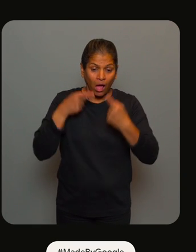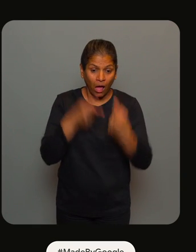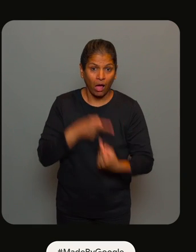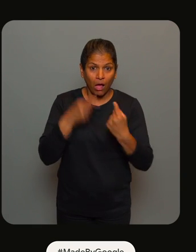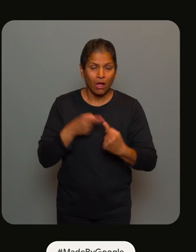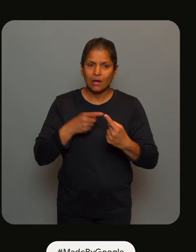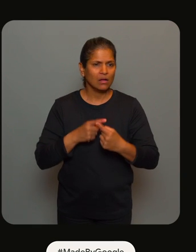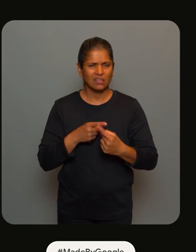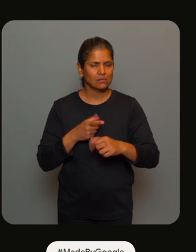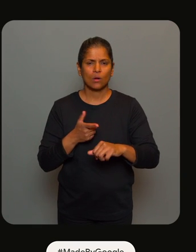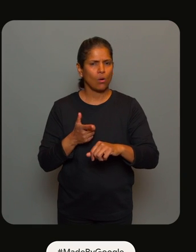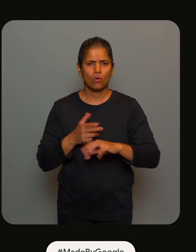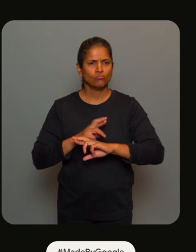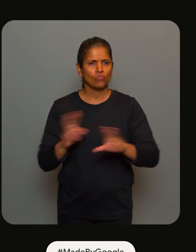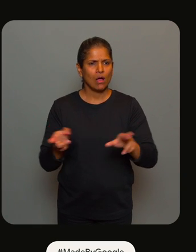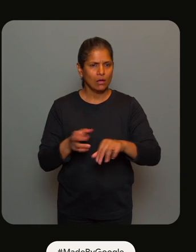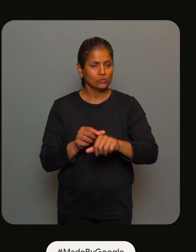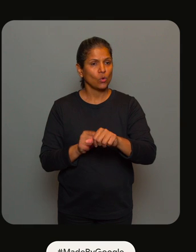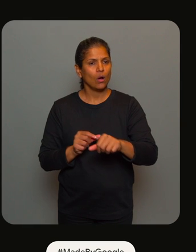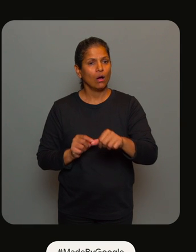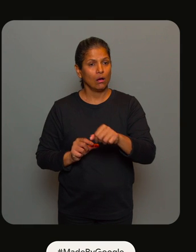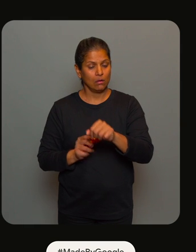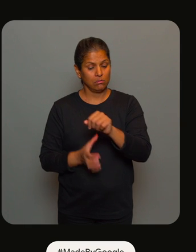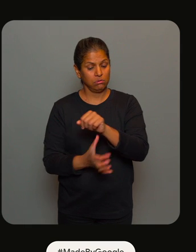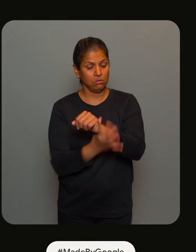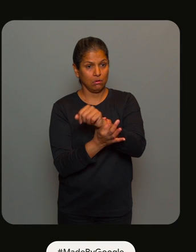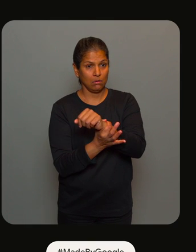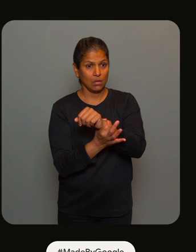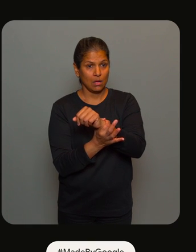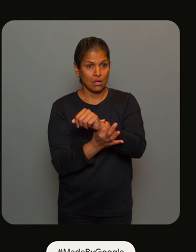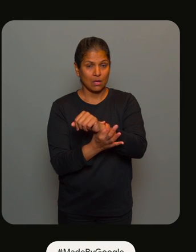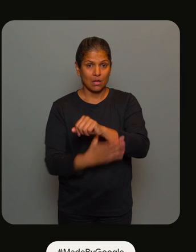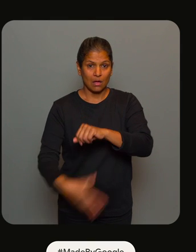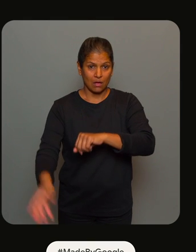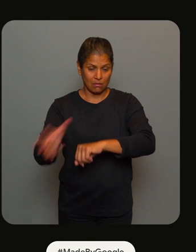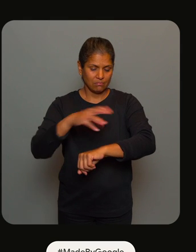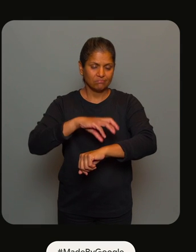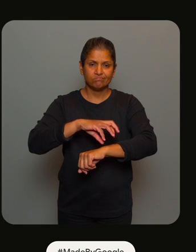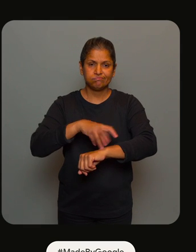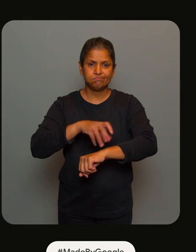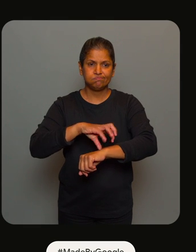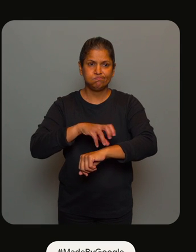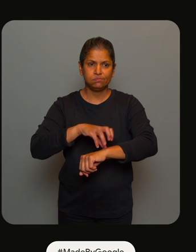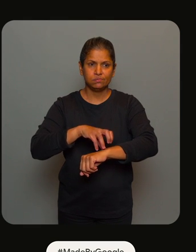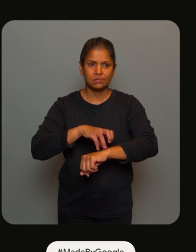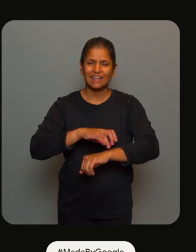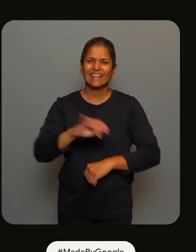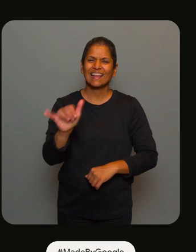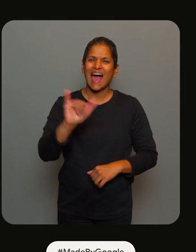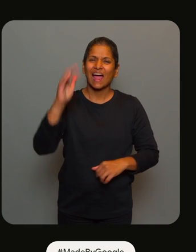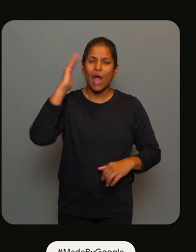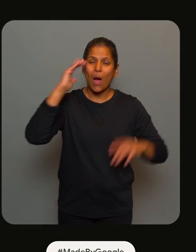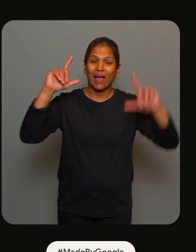do. Instead, the bands attach internally, similar to how a camera lens attaches to a camera body.